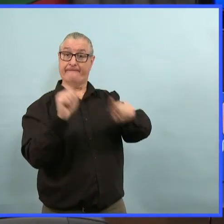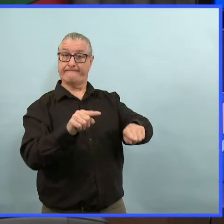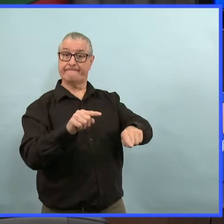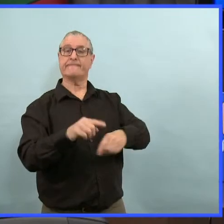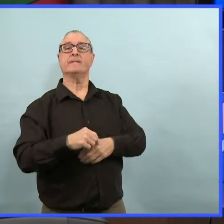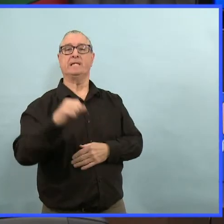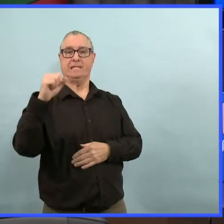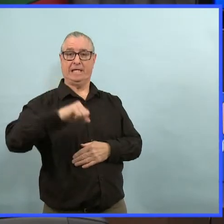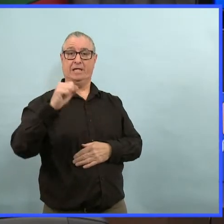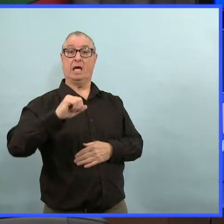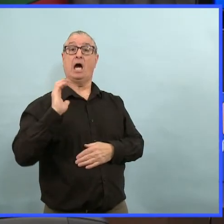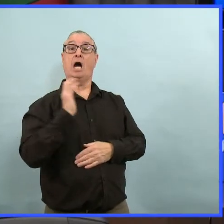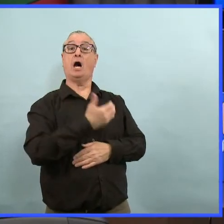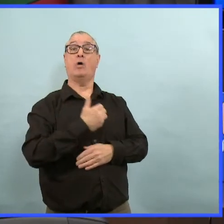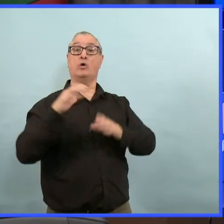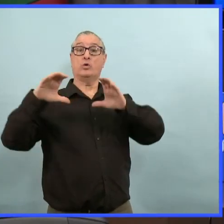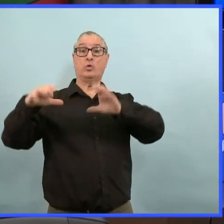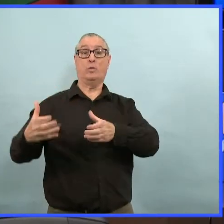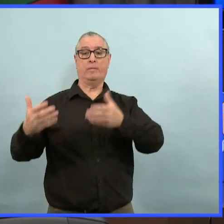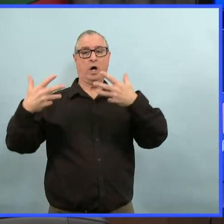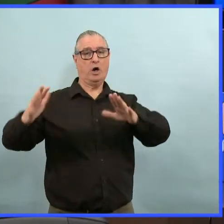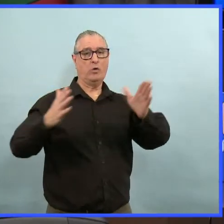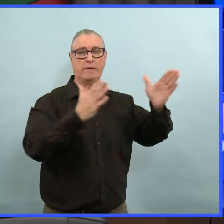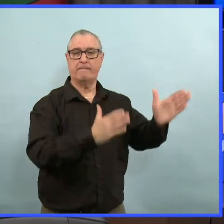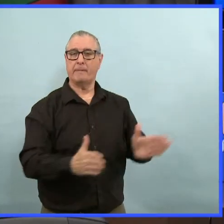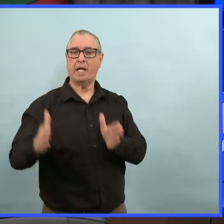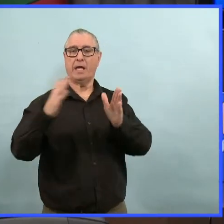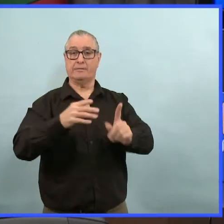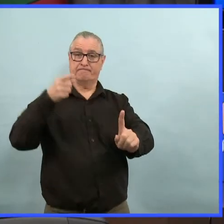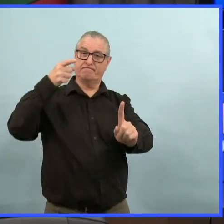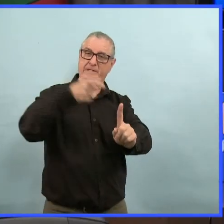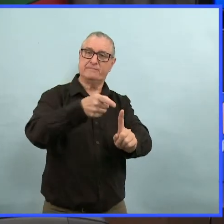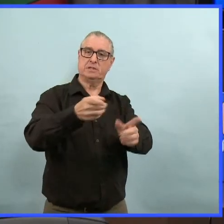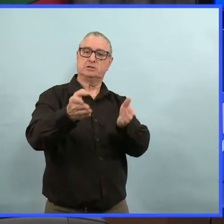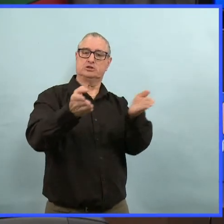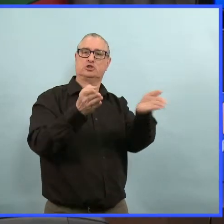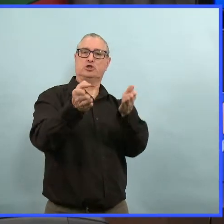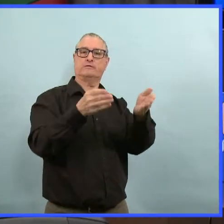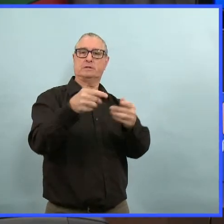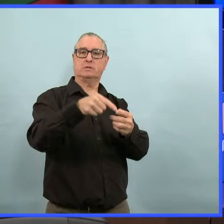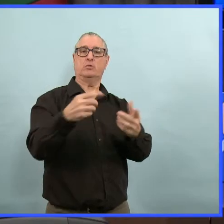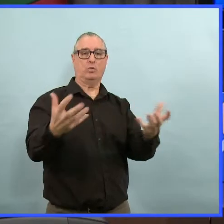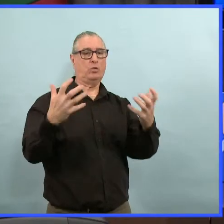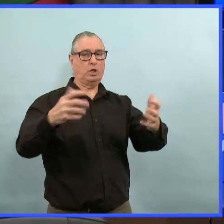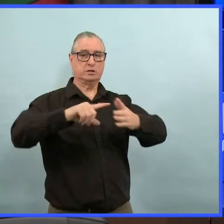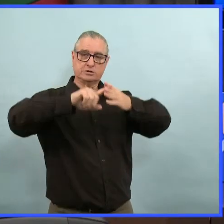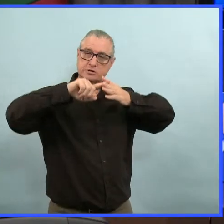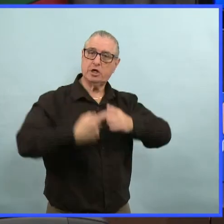to do is much same as i mentioned in earlier on i was looking at the right services in the